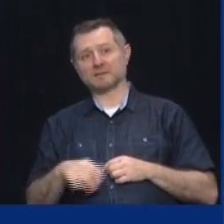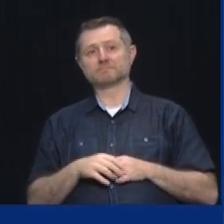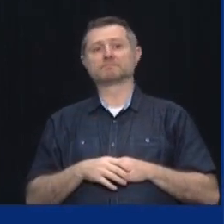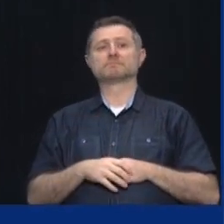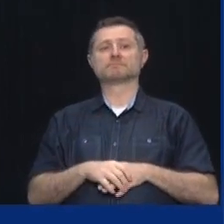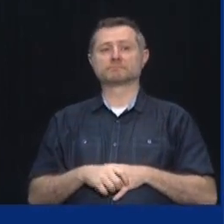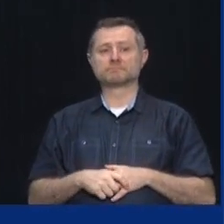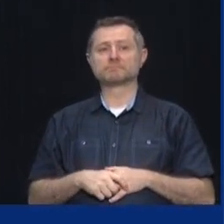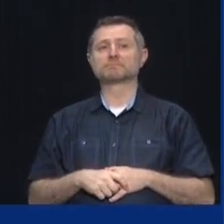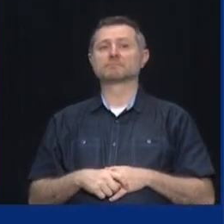REMEMBER WONDERING.